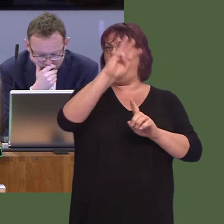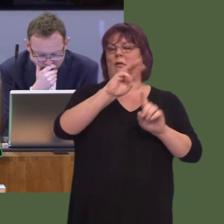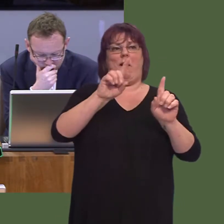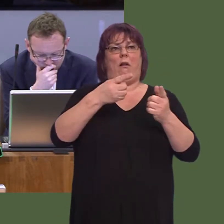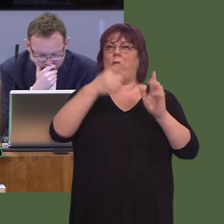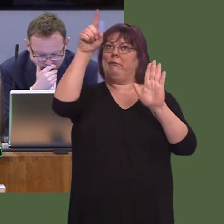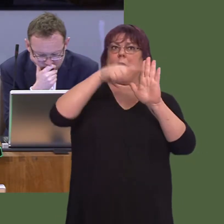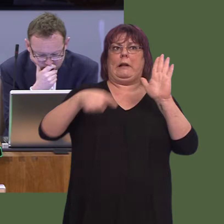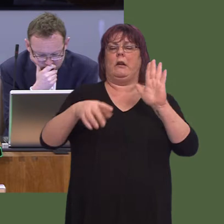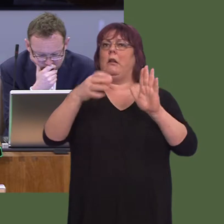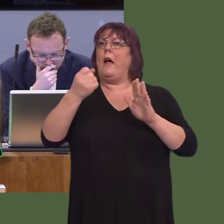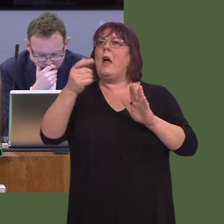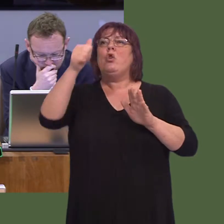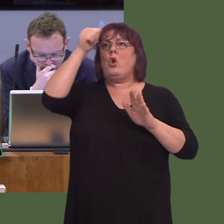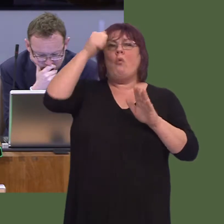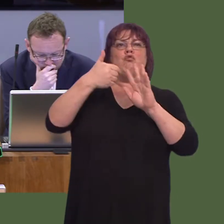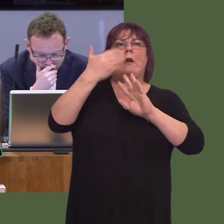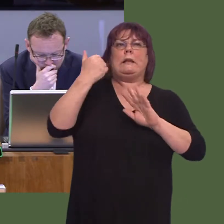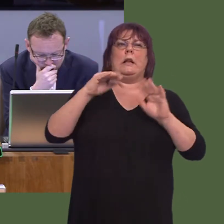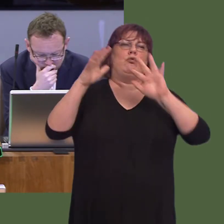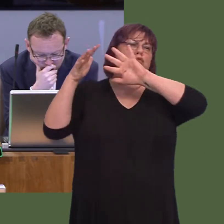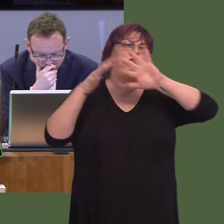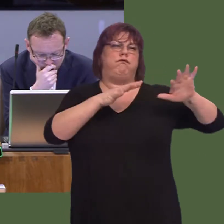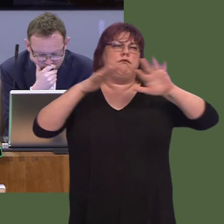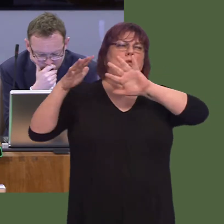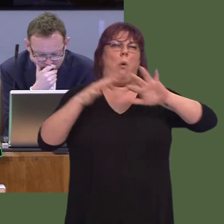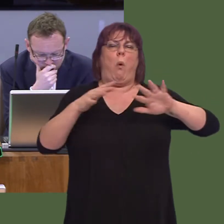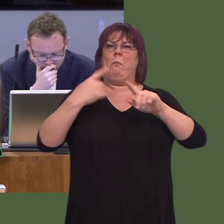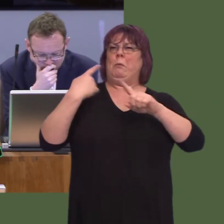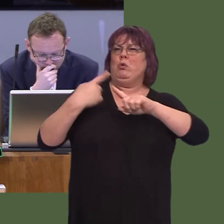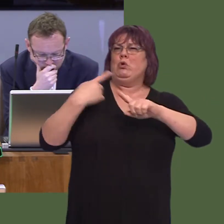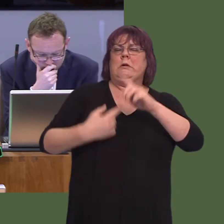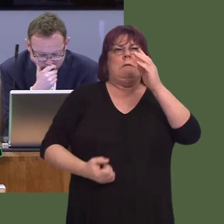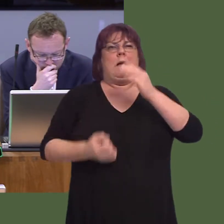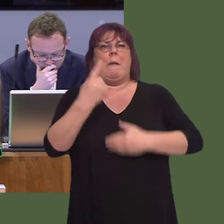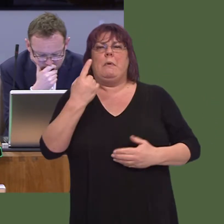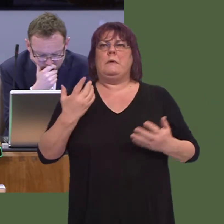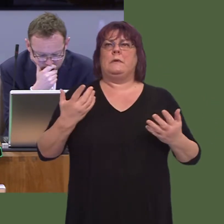six months, the appalling storm damage we've had and emergency situations, I wondered if